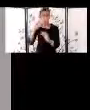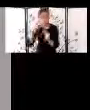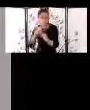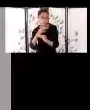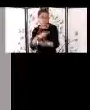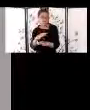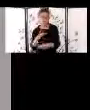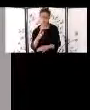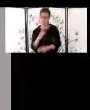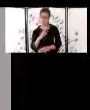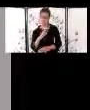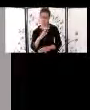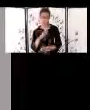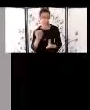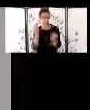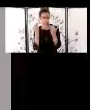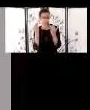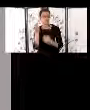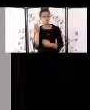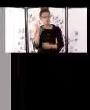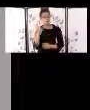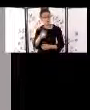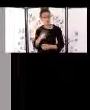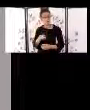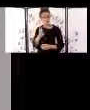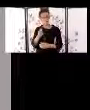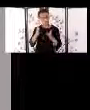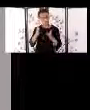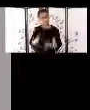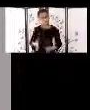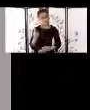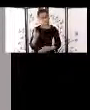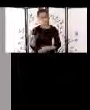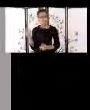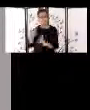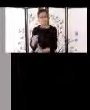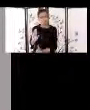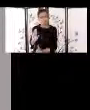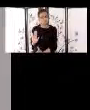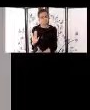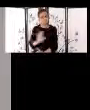with one perspective. Look to people you trust in your communities or to organizations in